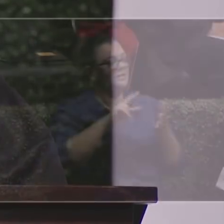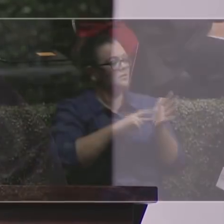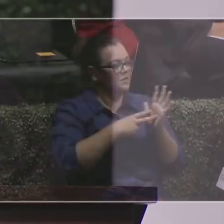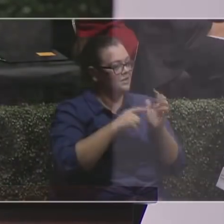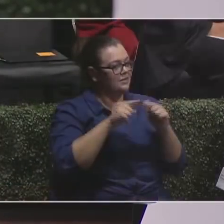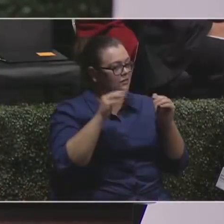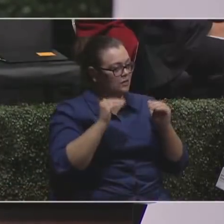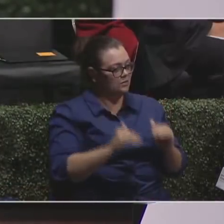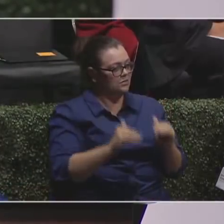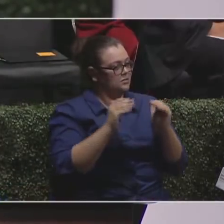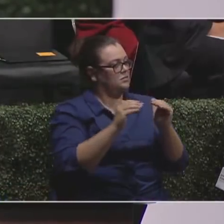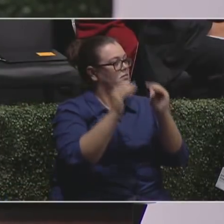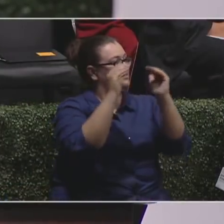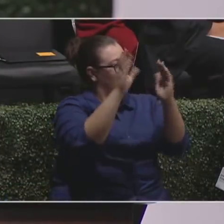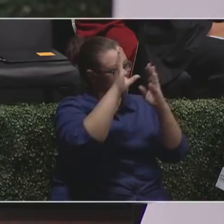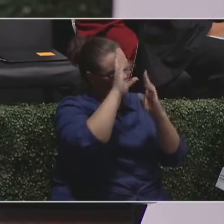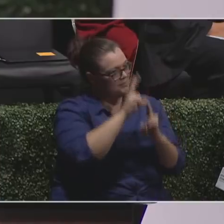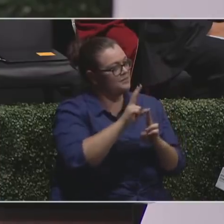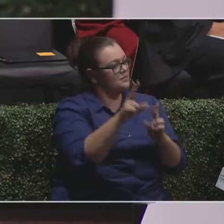OUTSTANDING ACADEMIC RECORD WHILE EARNING THEIR DEGREES.